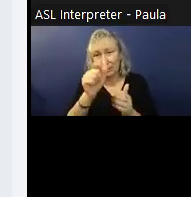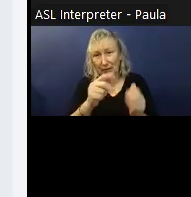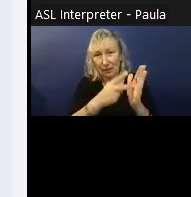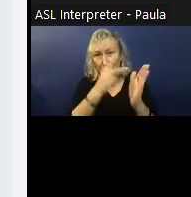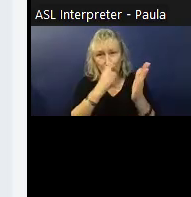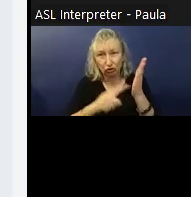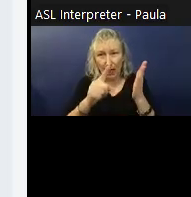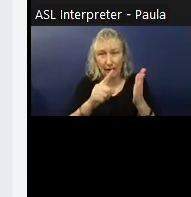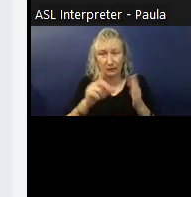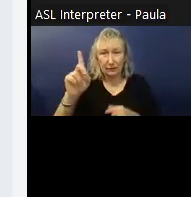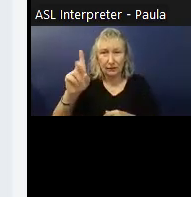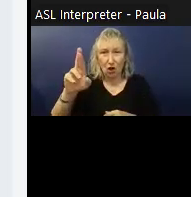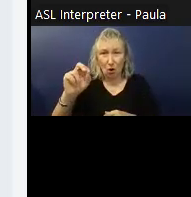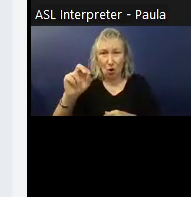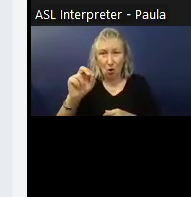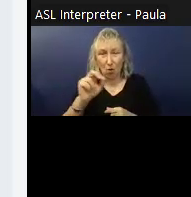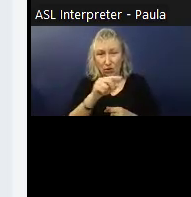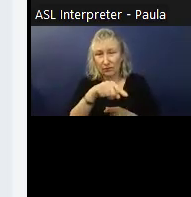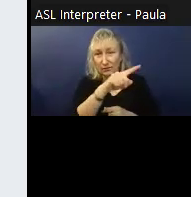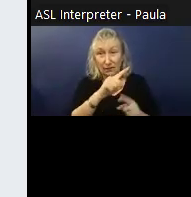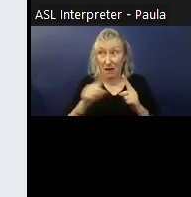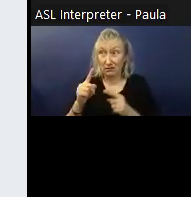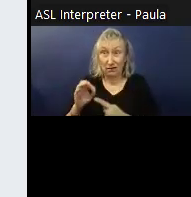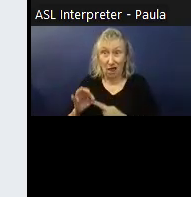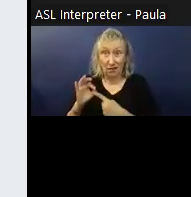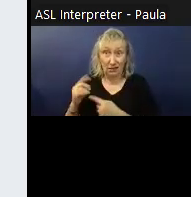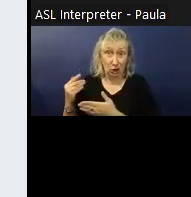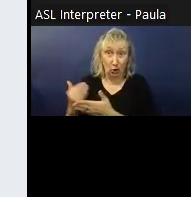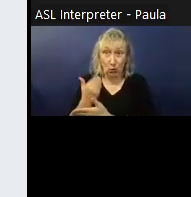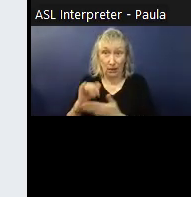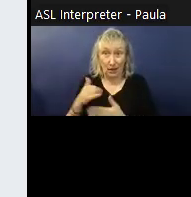Unless there's something new is developed that I'm not aware of from the last 15 years.